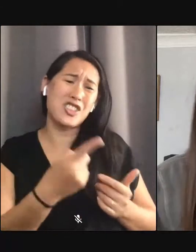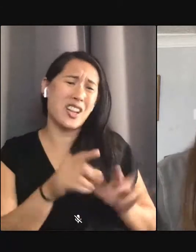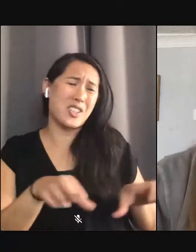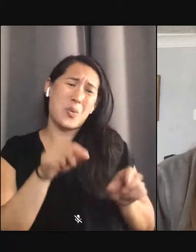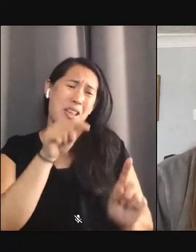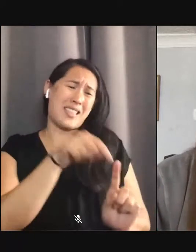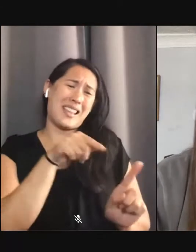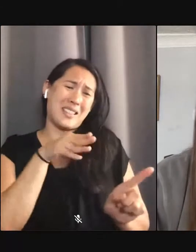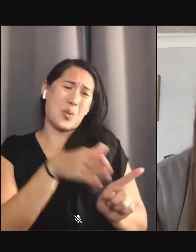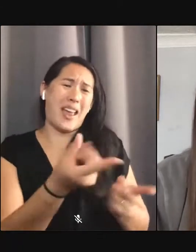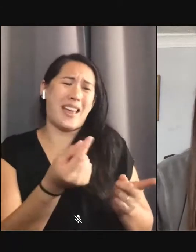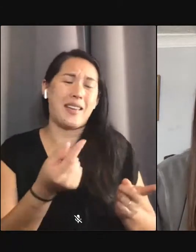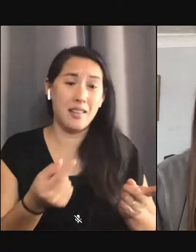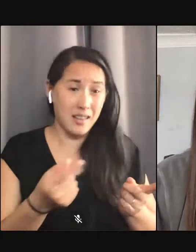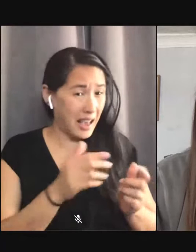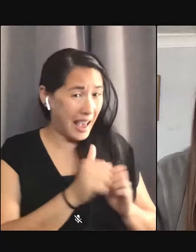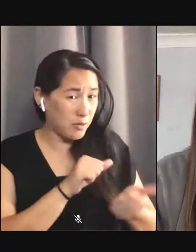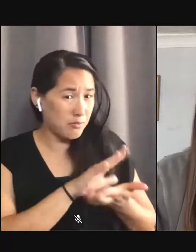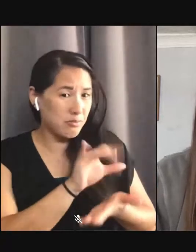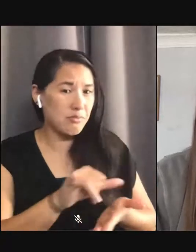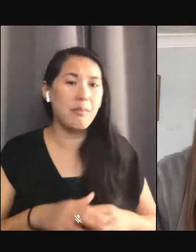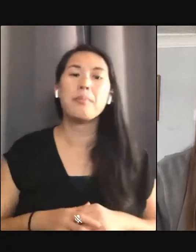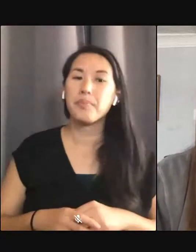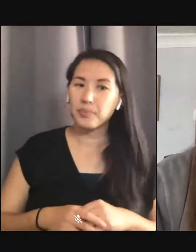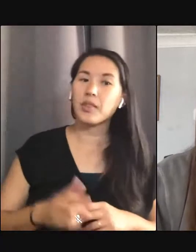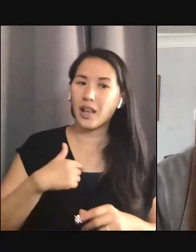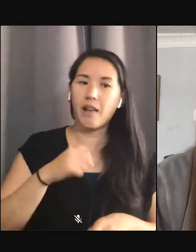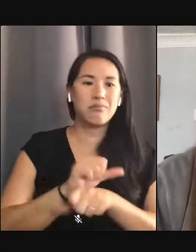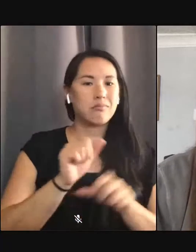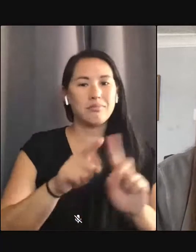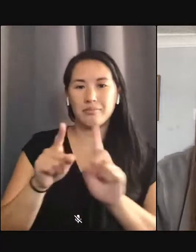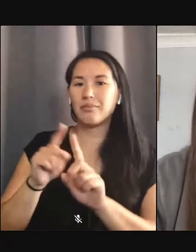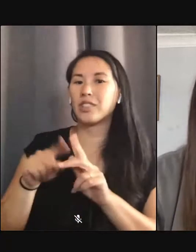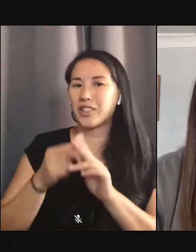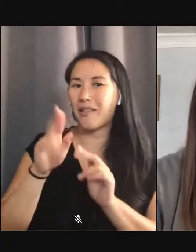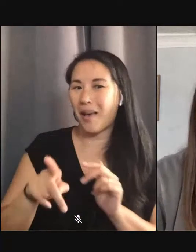um yeah i mean i think i've worked with a lot of startups so i know that that's kind of like